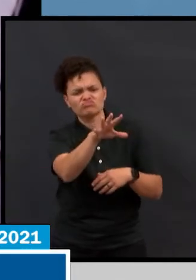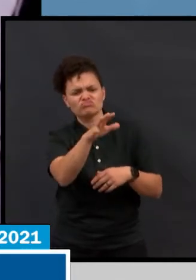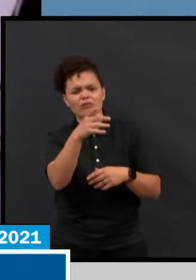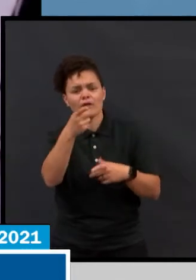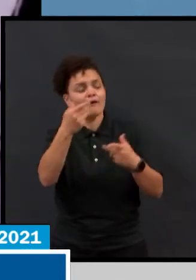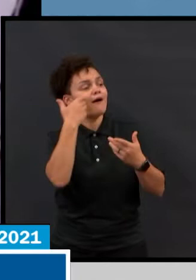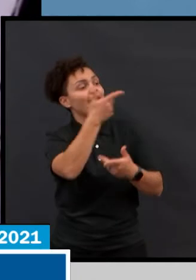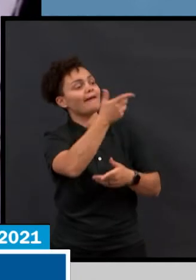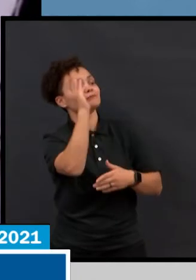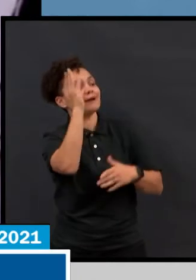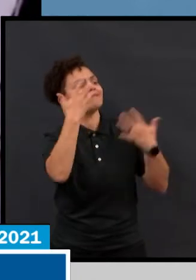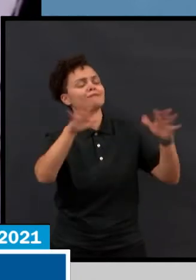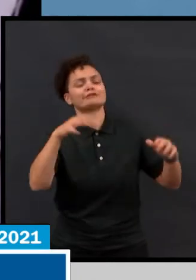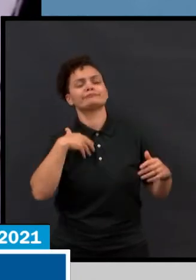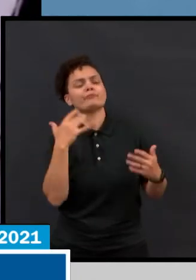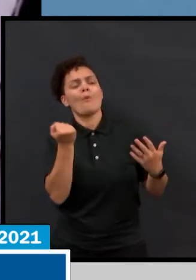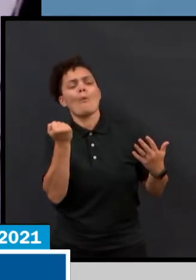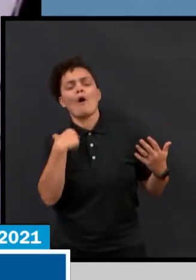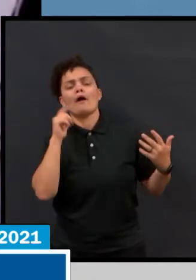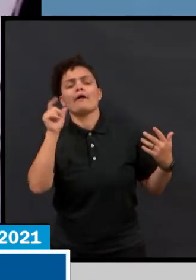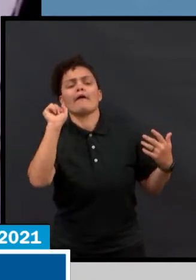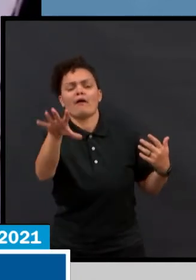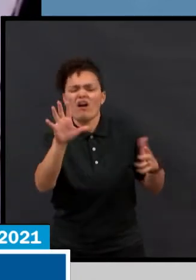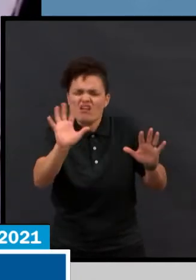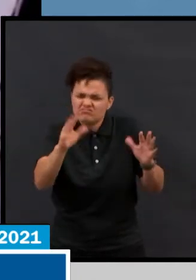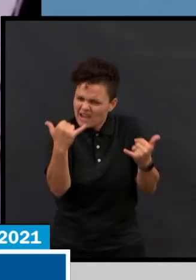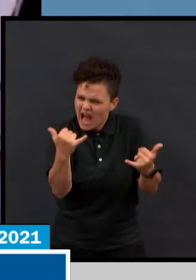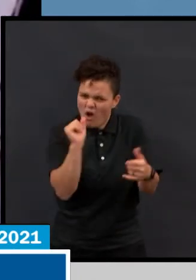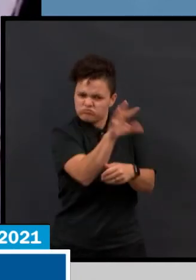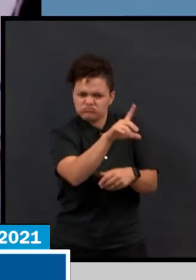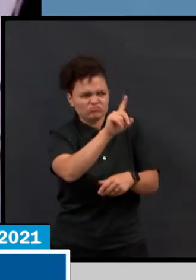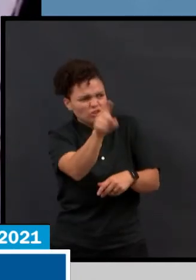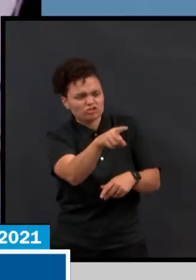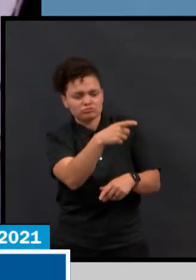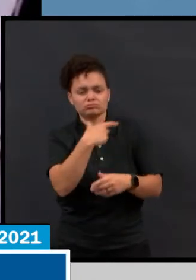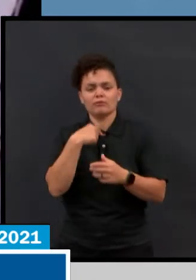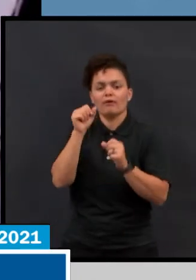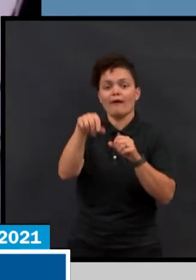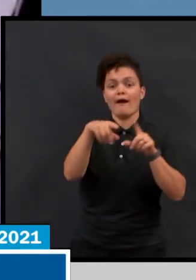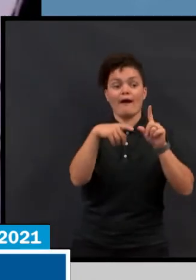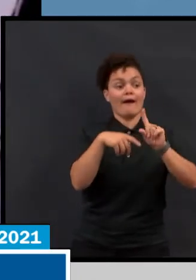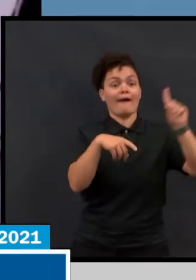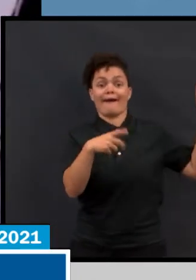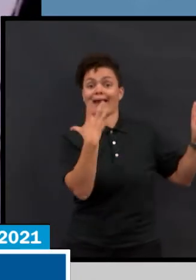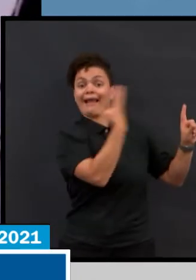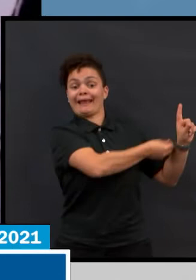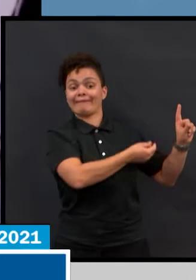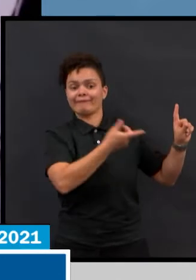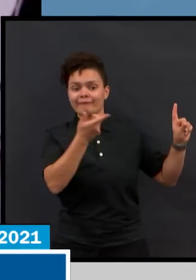get it in after the presenter and they have left the screen there's also q a for the councilman as